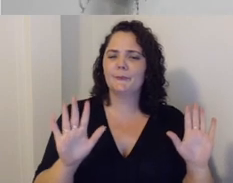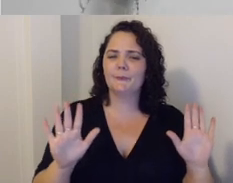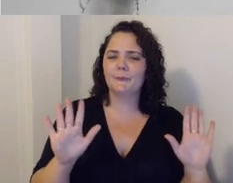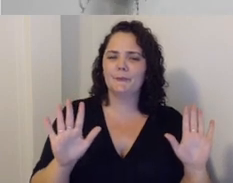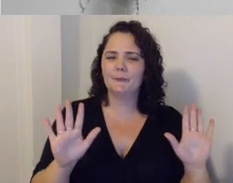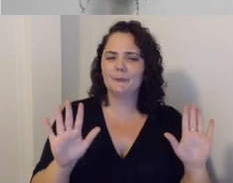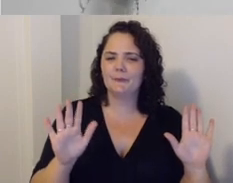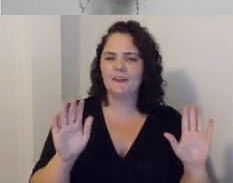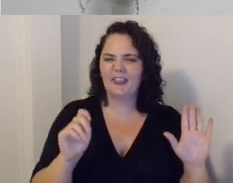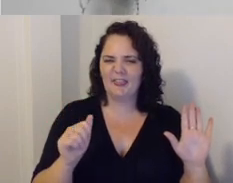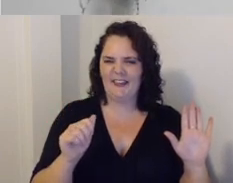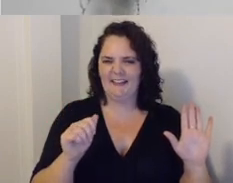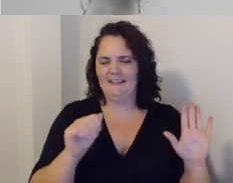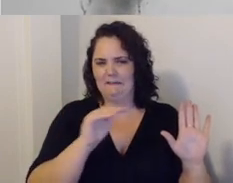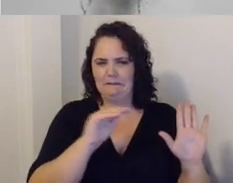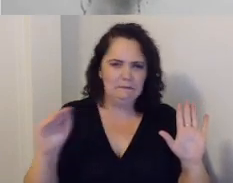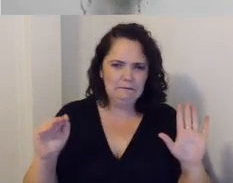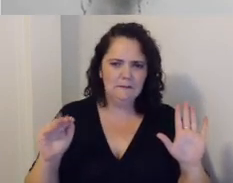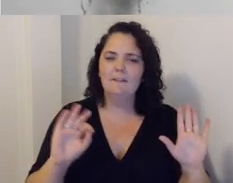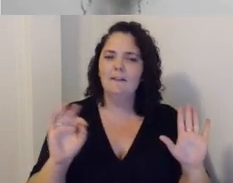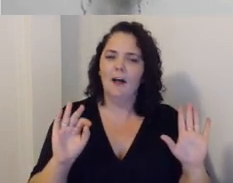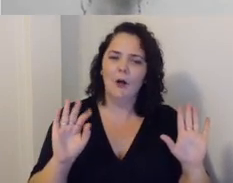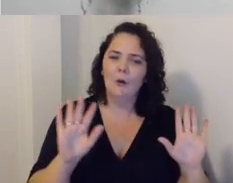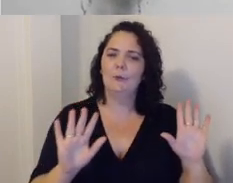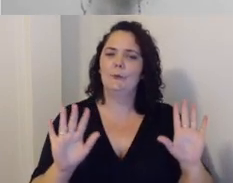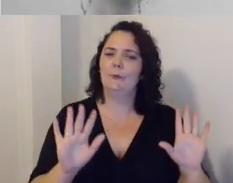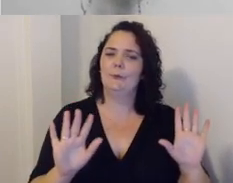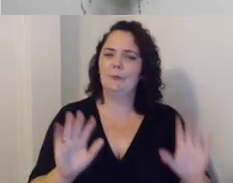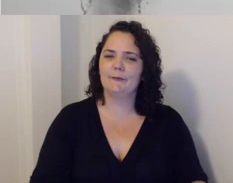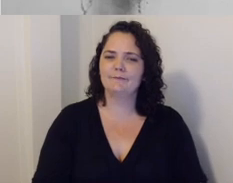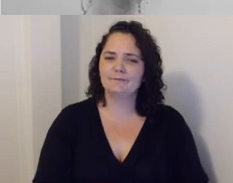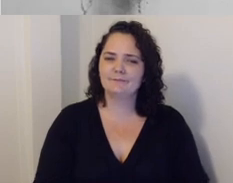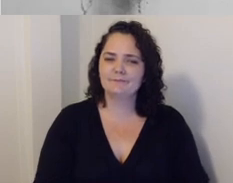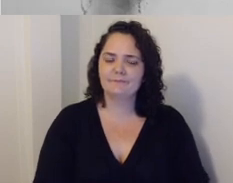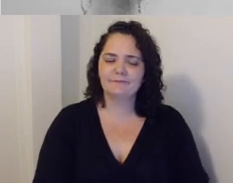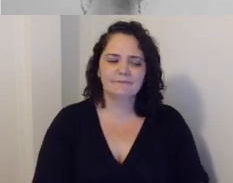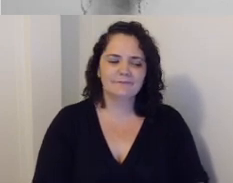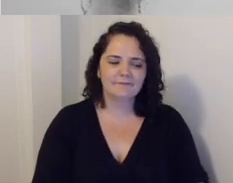away and then once I've got that, I've got enough chalk and charcoal now even that I can begin